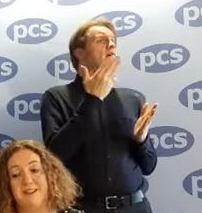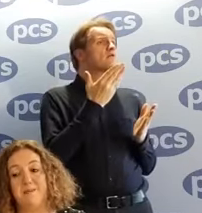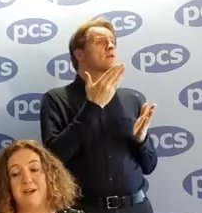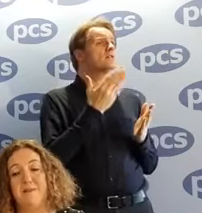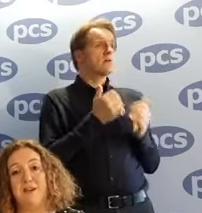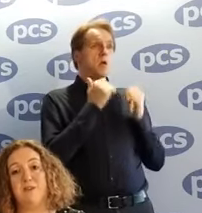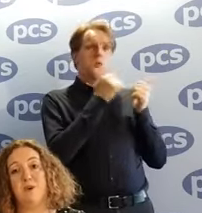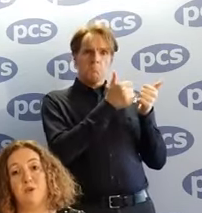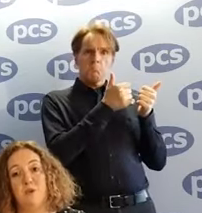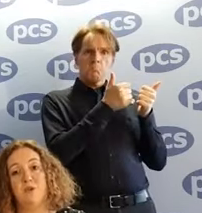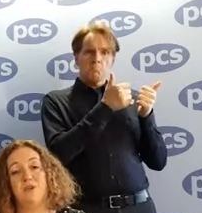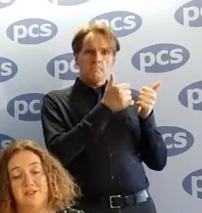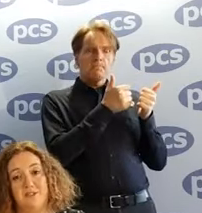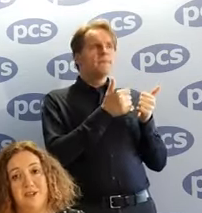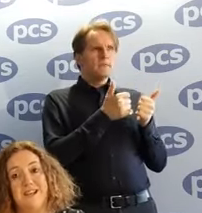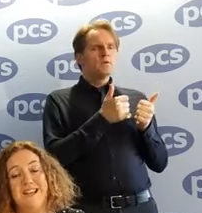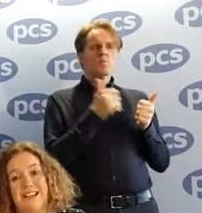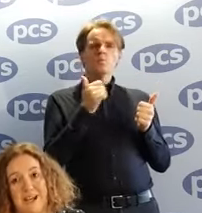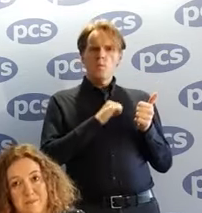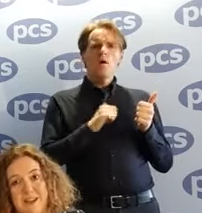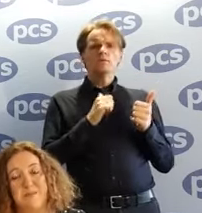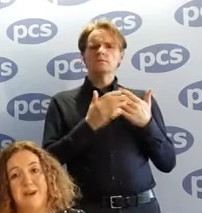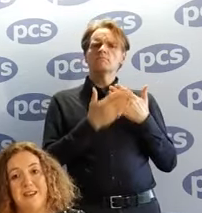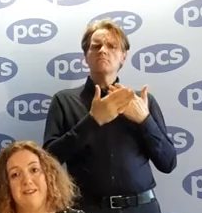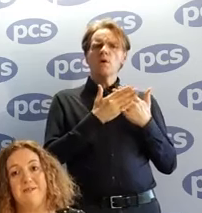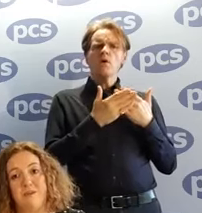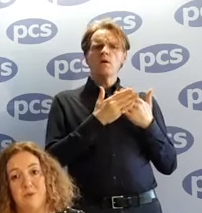of this campaign because we always want to try and get a better pay deal for